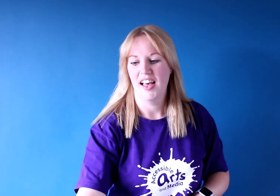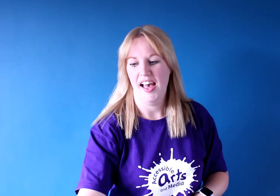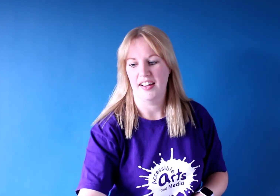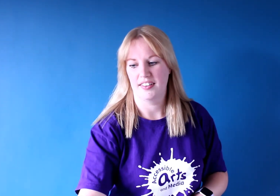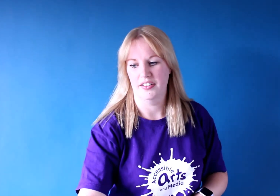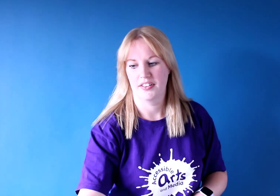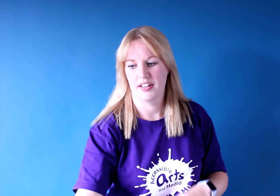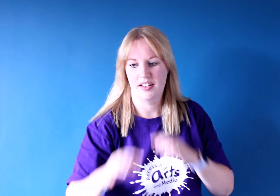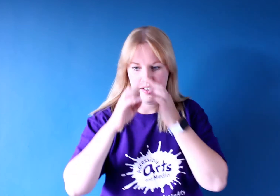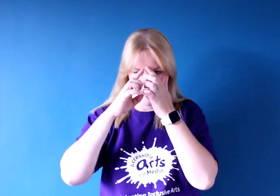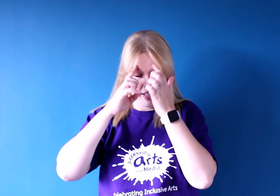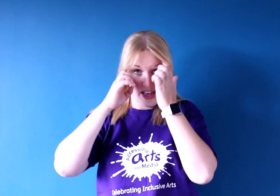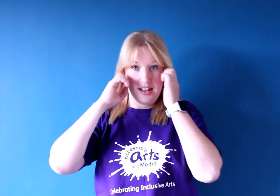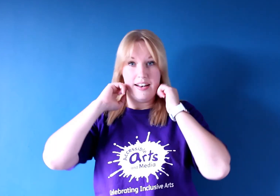Excellent.